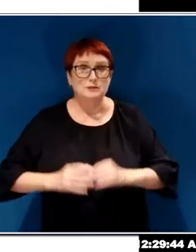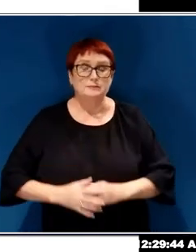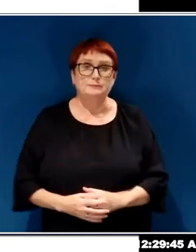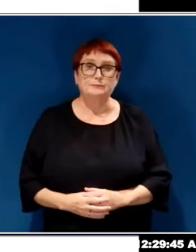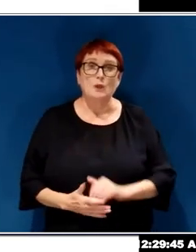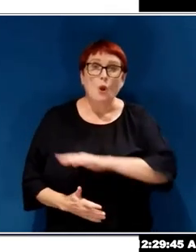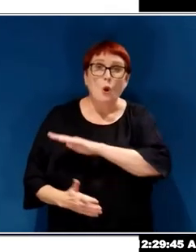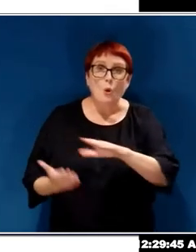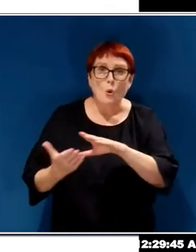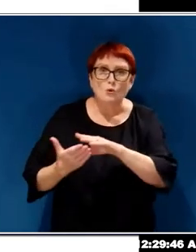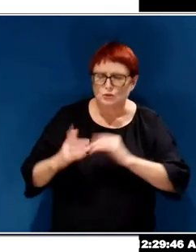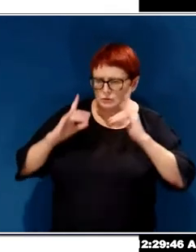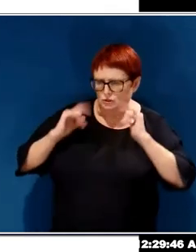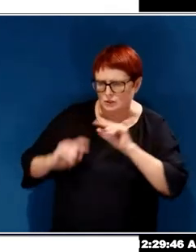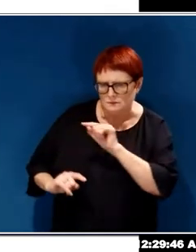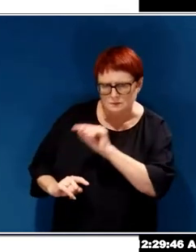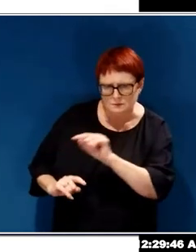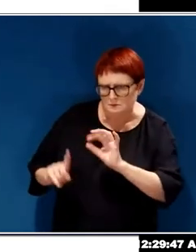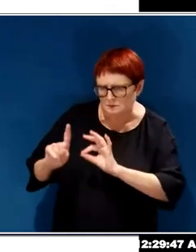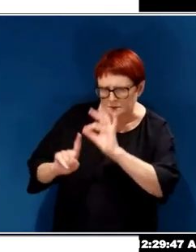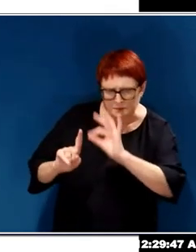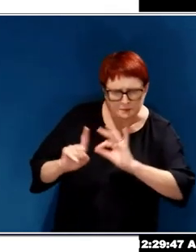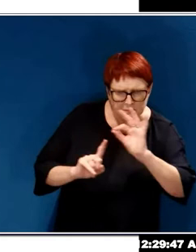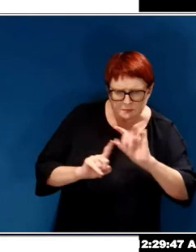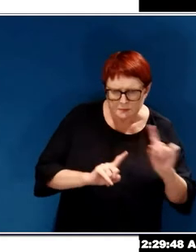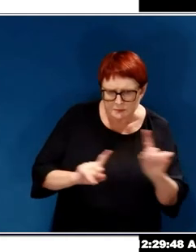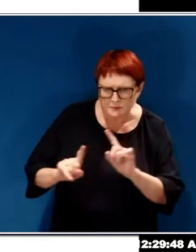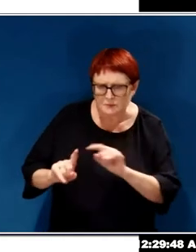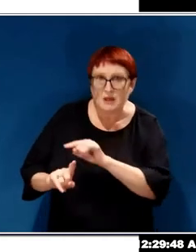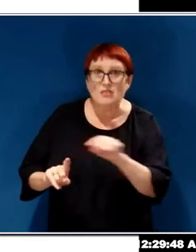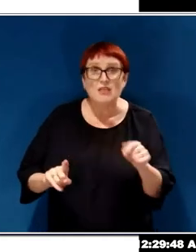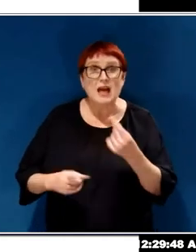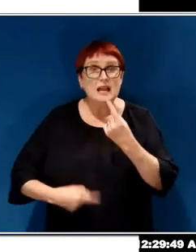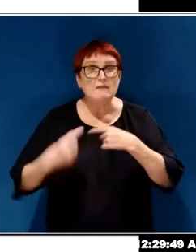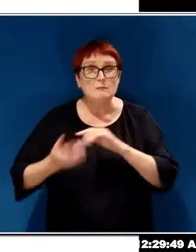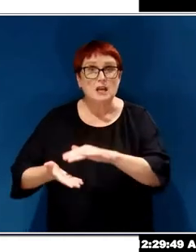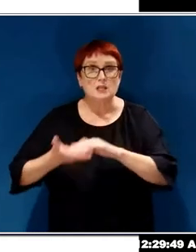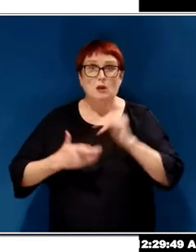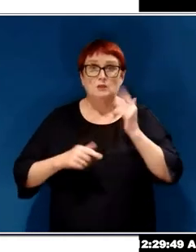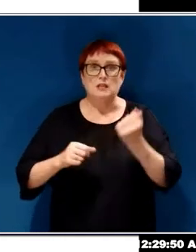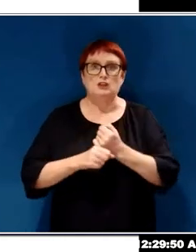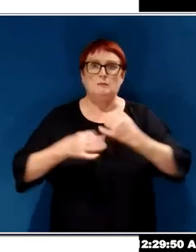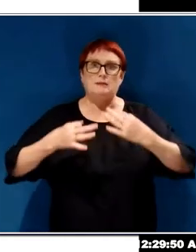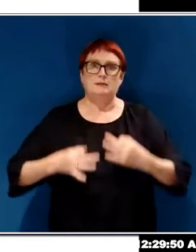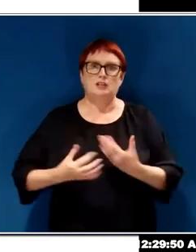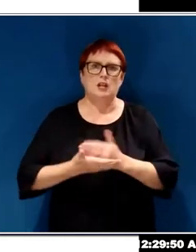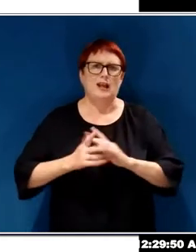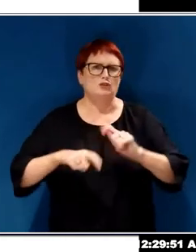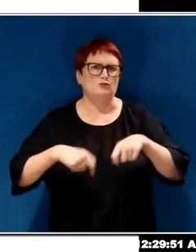decision-making. It also relies on the selection, adoption and use of